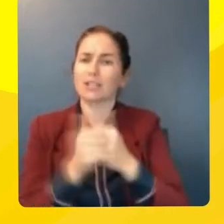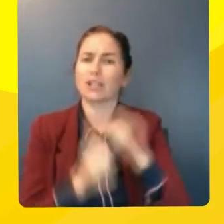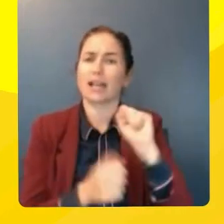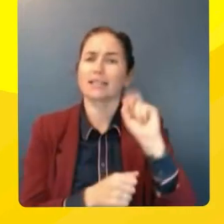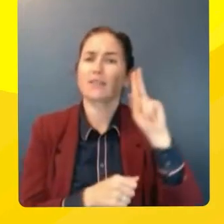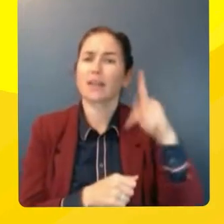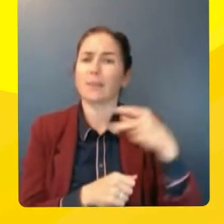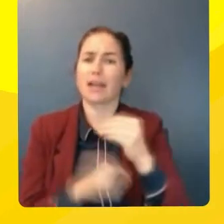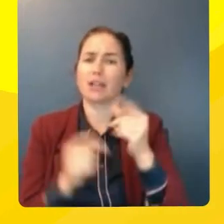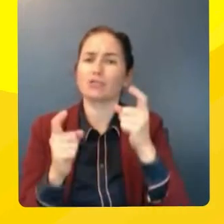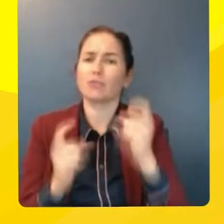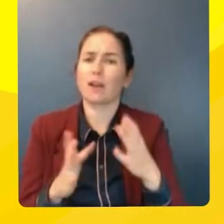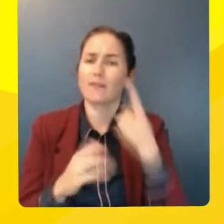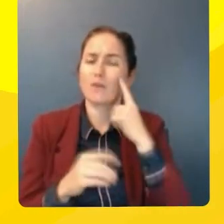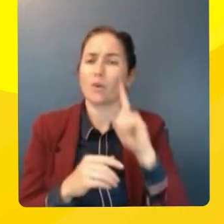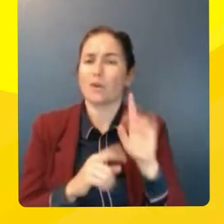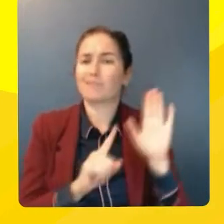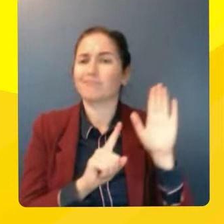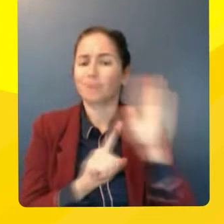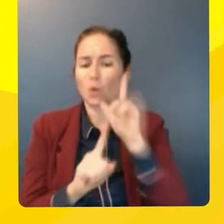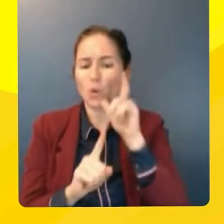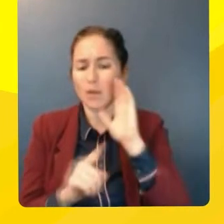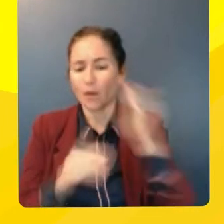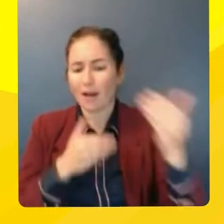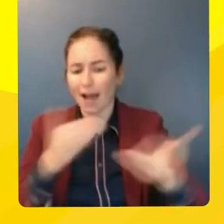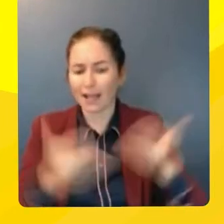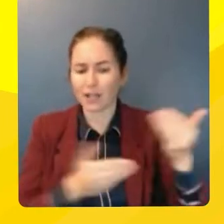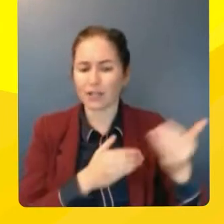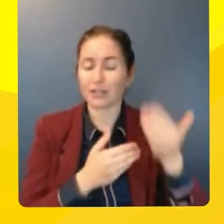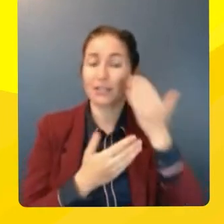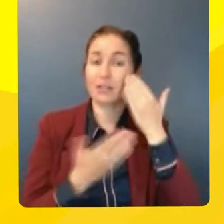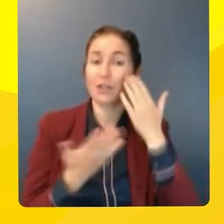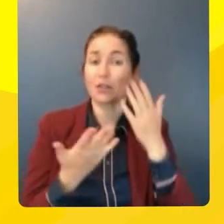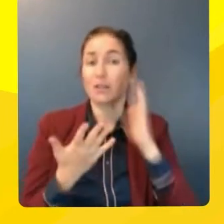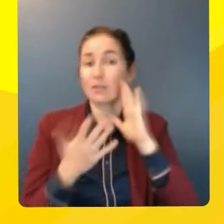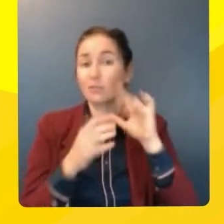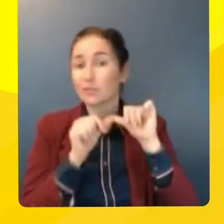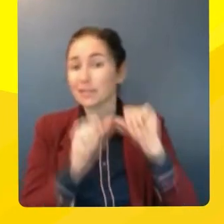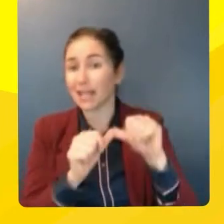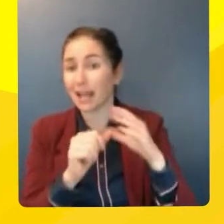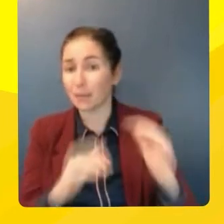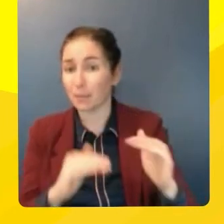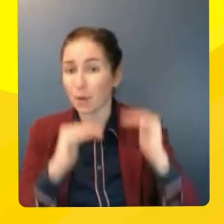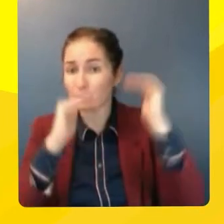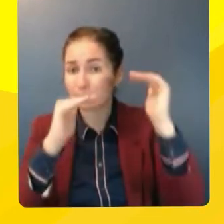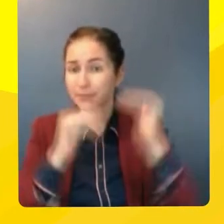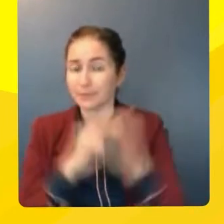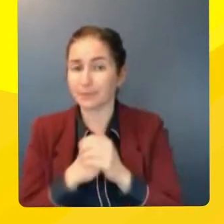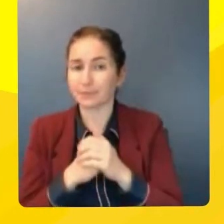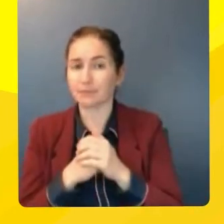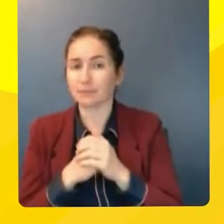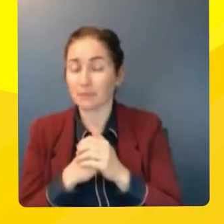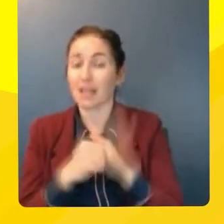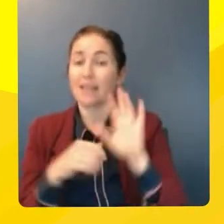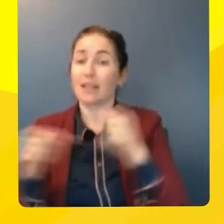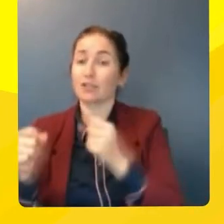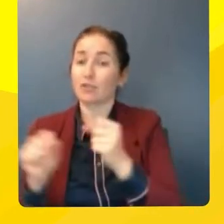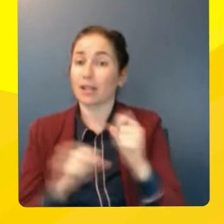terms of whom they're going to hire, retain, and promote? This strategy was deployed with great success